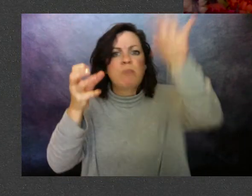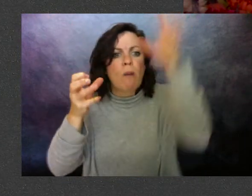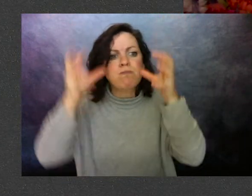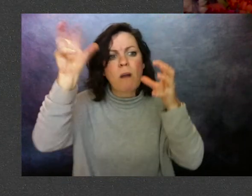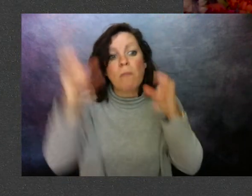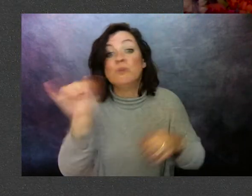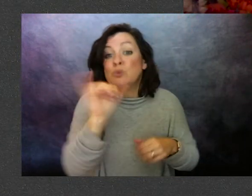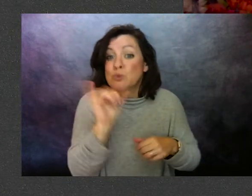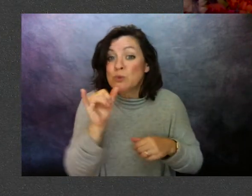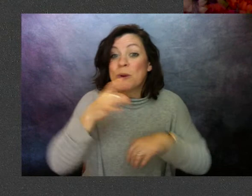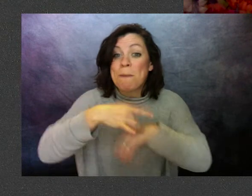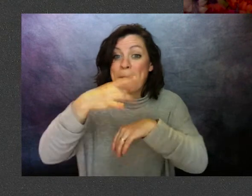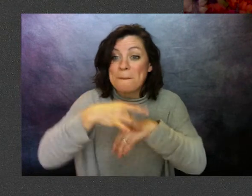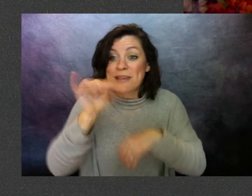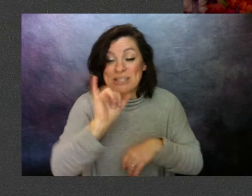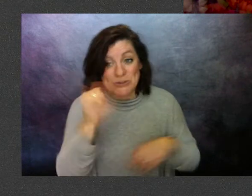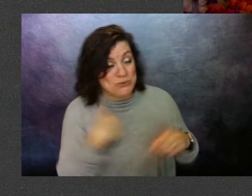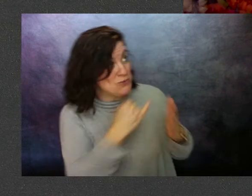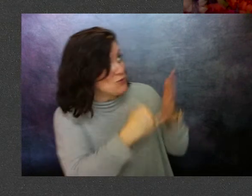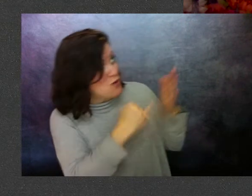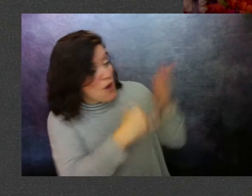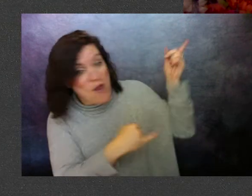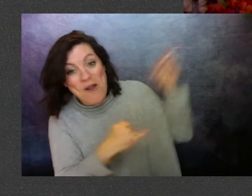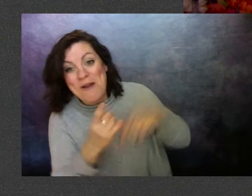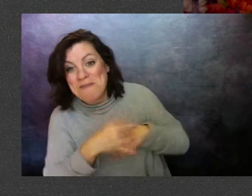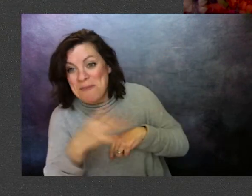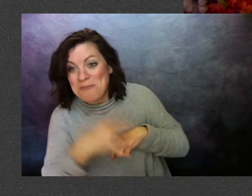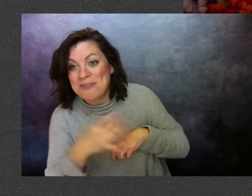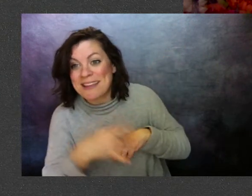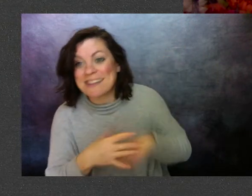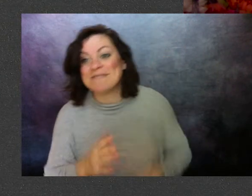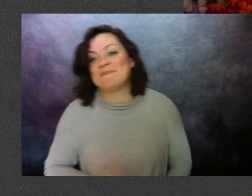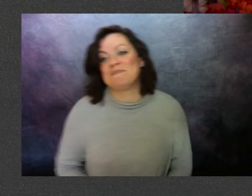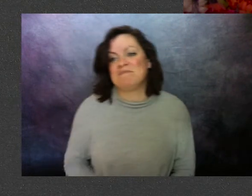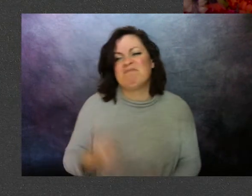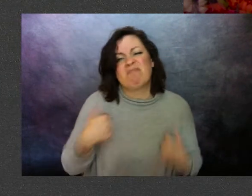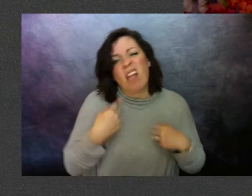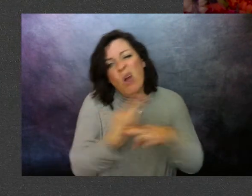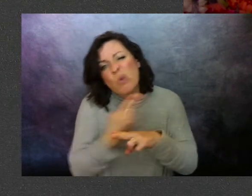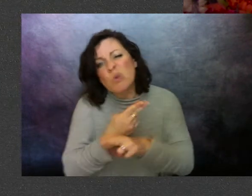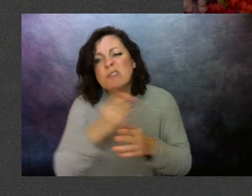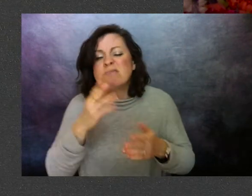so I made an apple tree with some pumpkins and I used my crayons or your markers